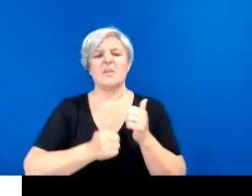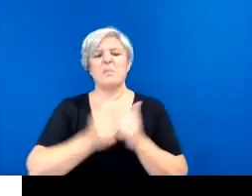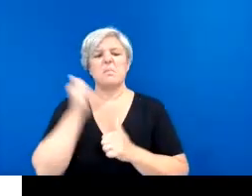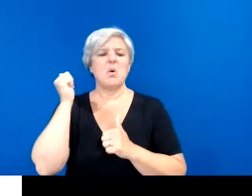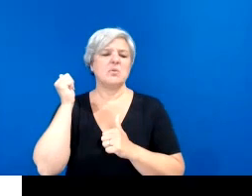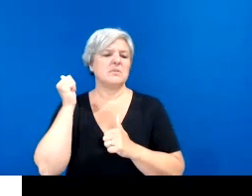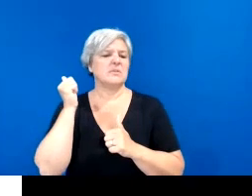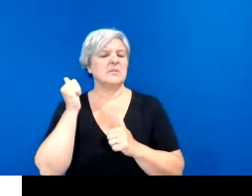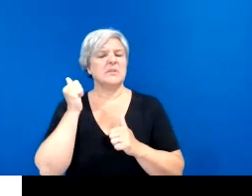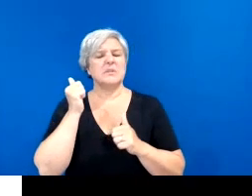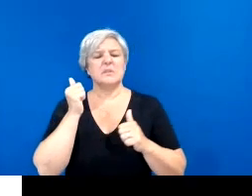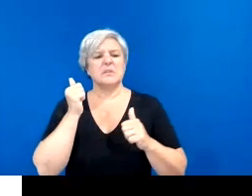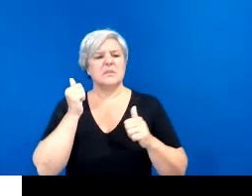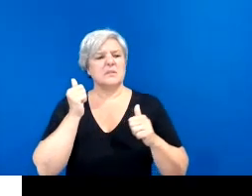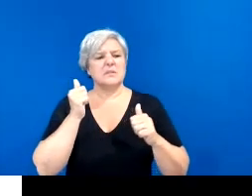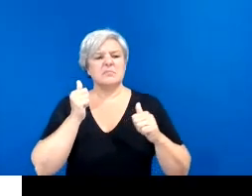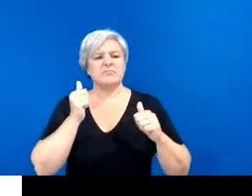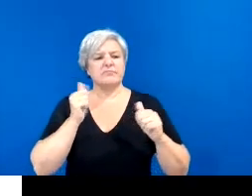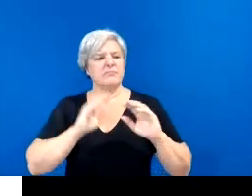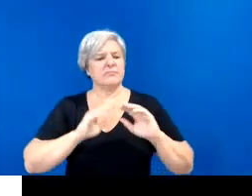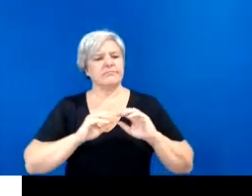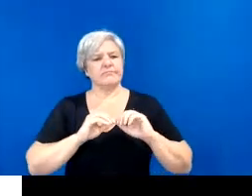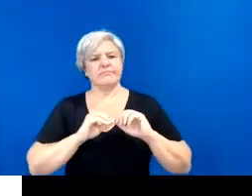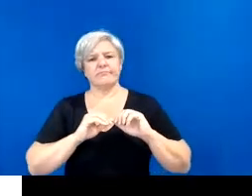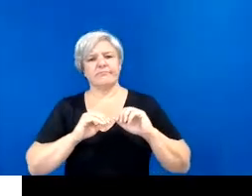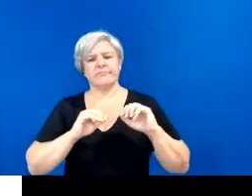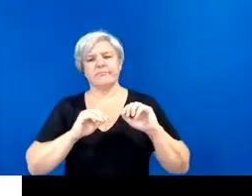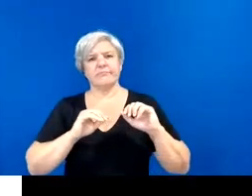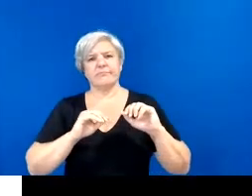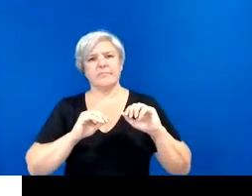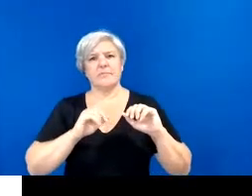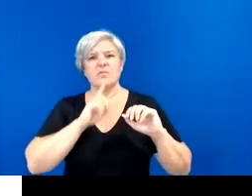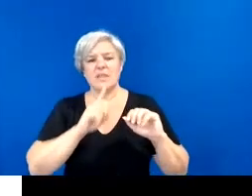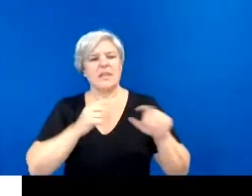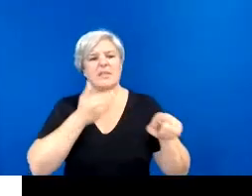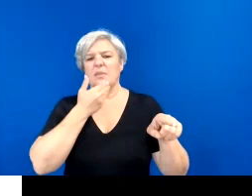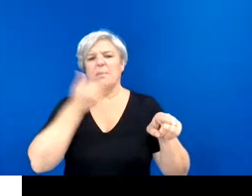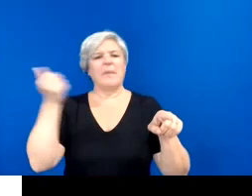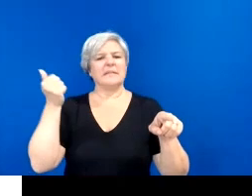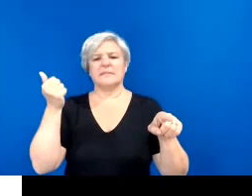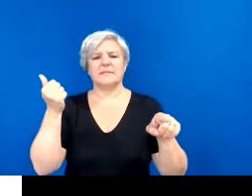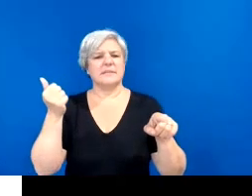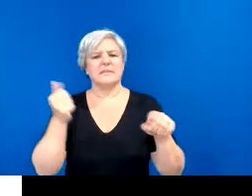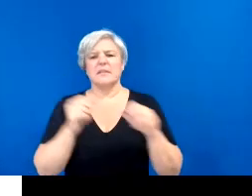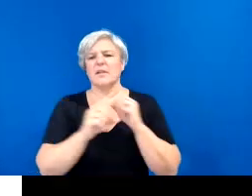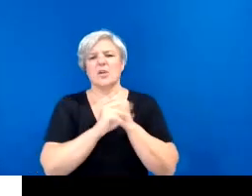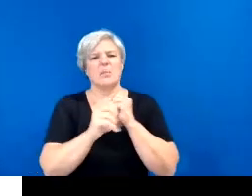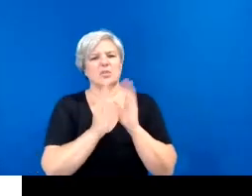vetted, cleanest, best you know most like commercial textbooks that you'll see,